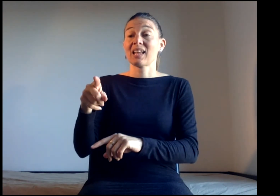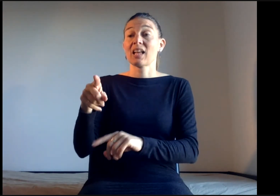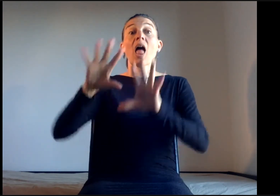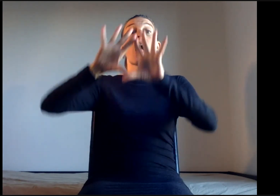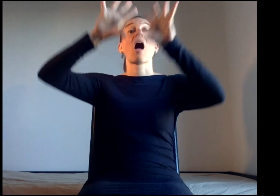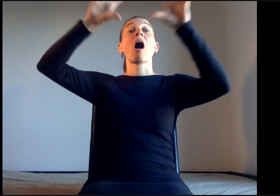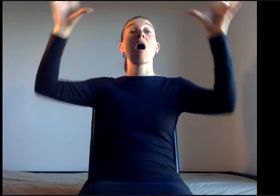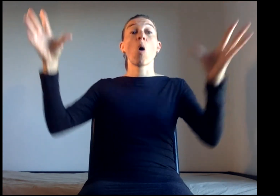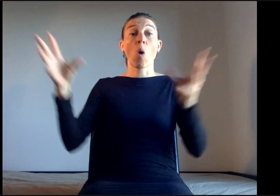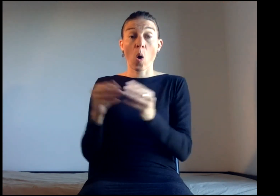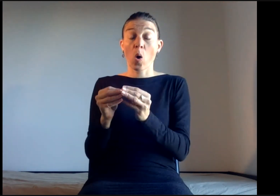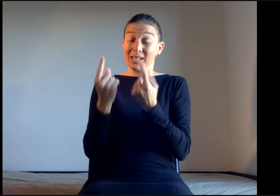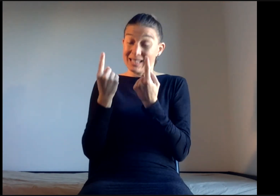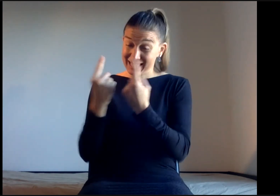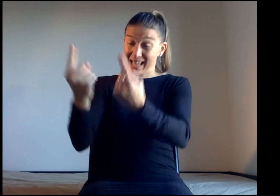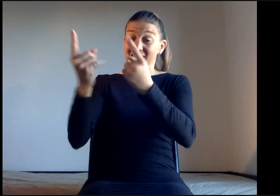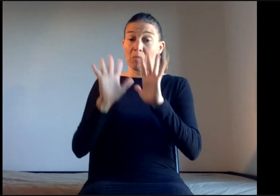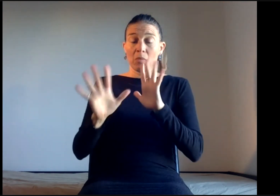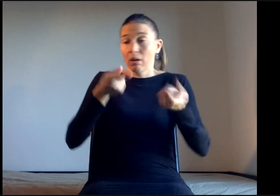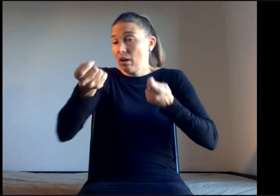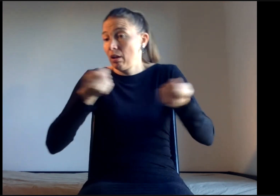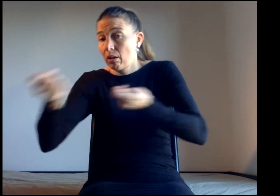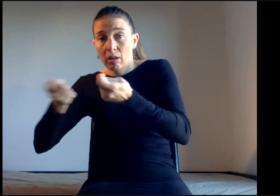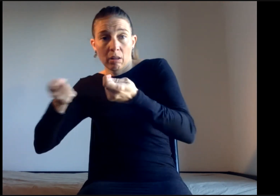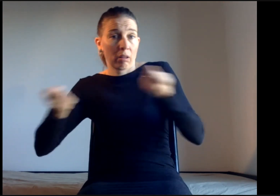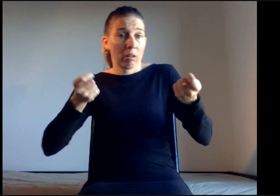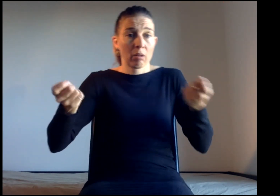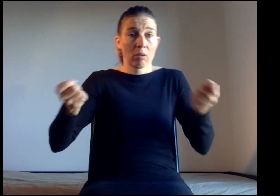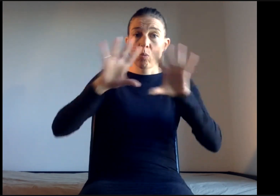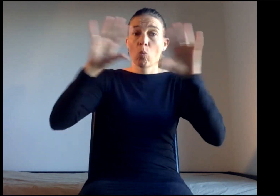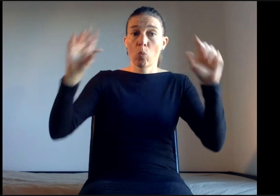large residential so-called care institutions